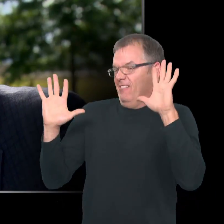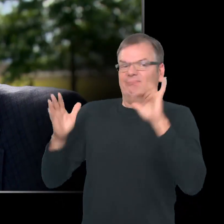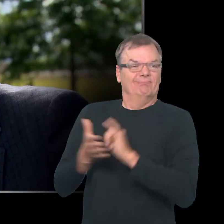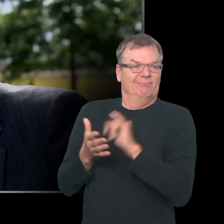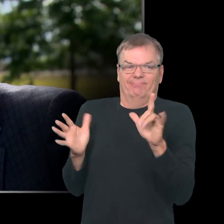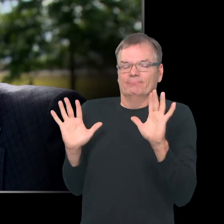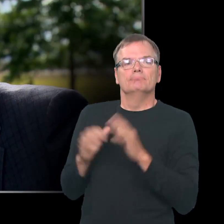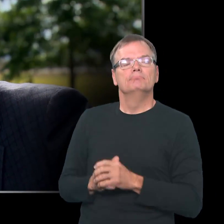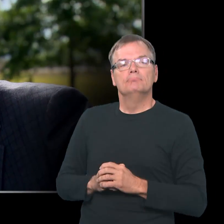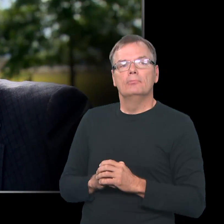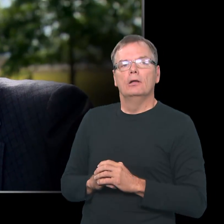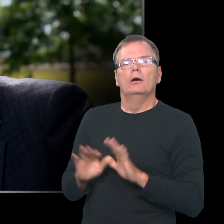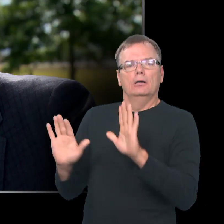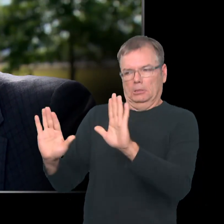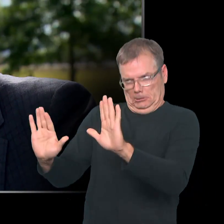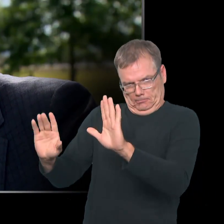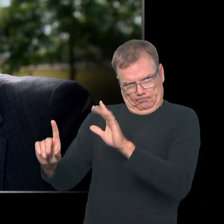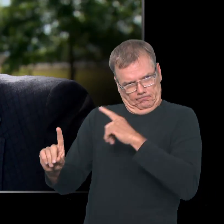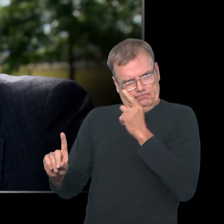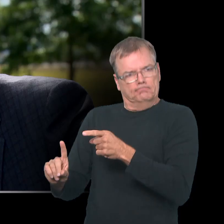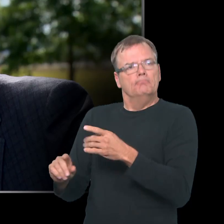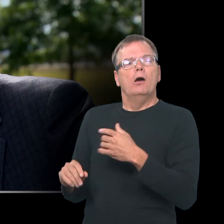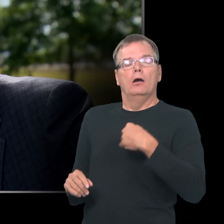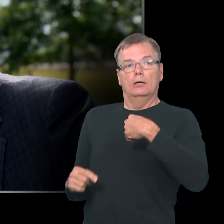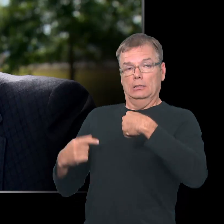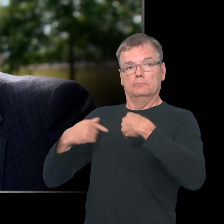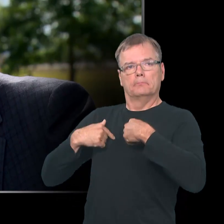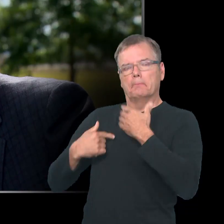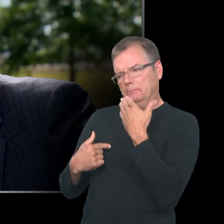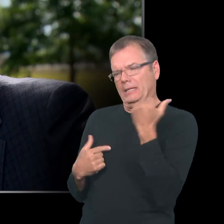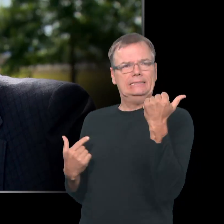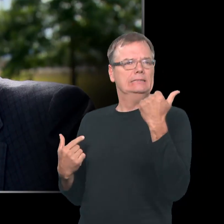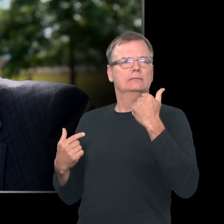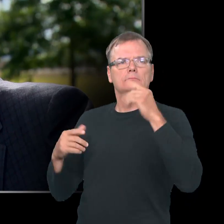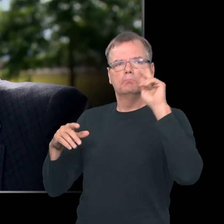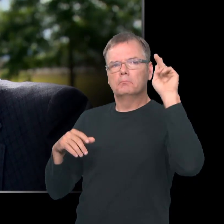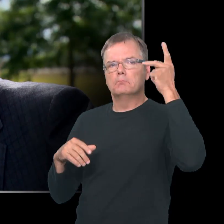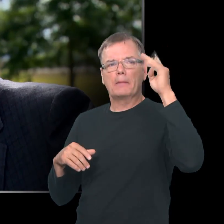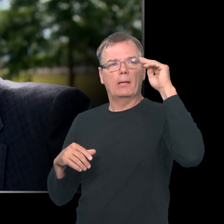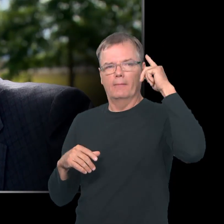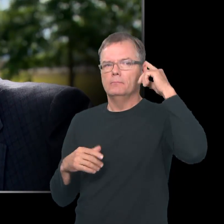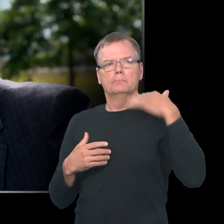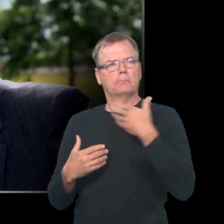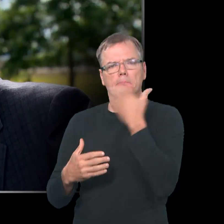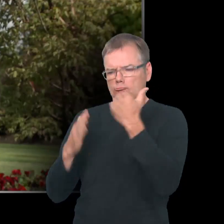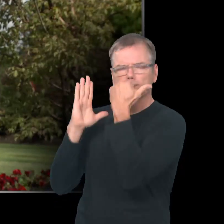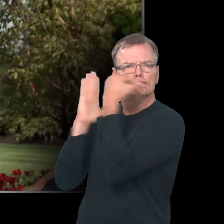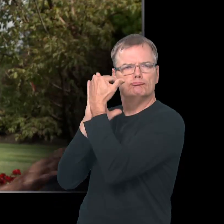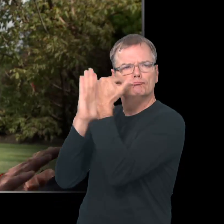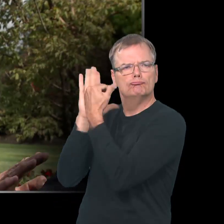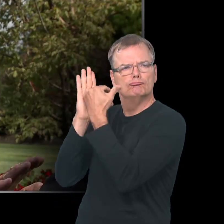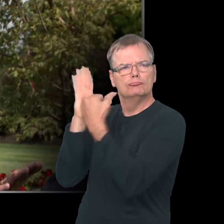and say we're the smartest person ever. Look, I think we've got the right plan for the country.